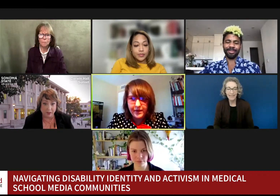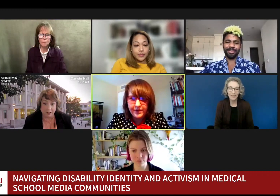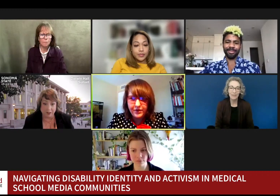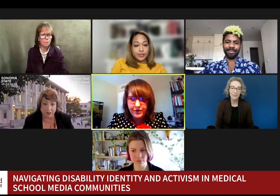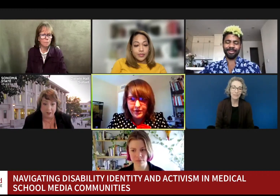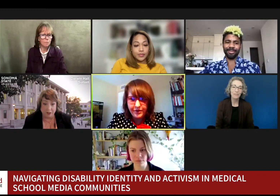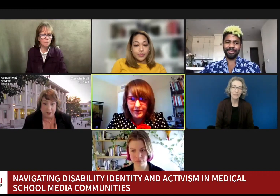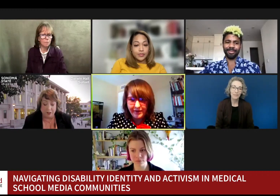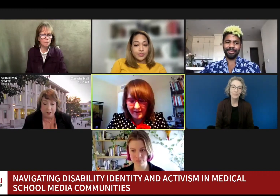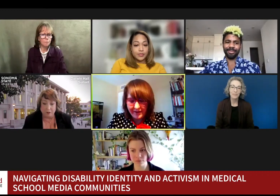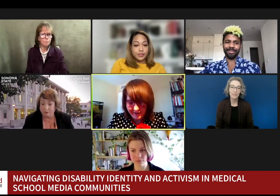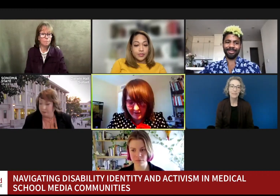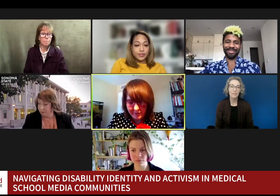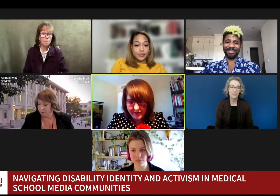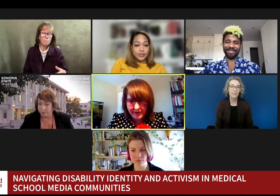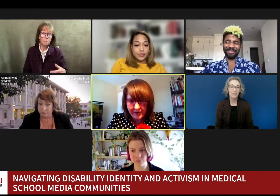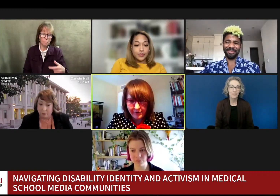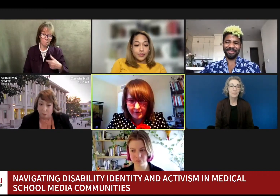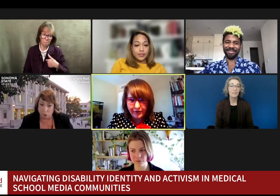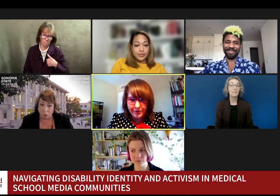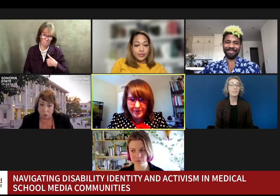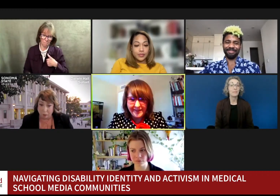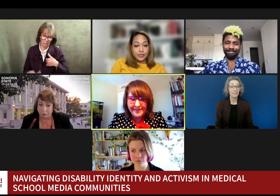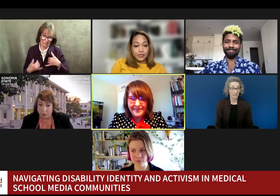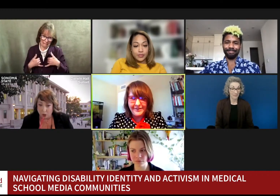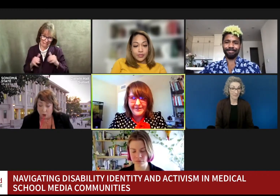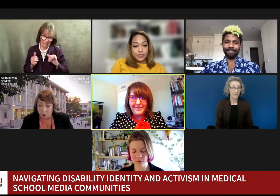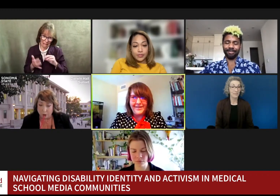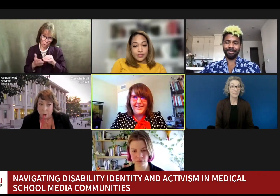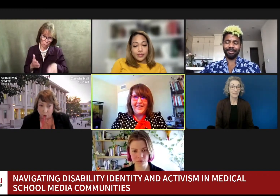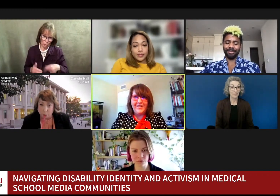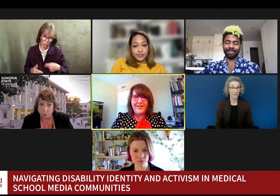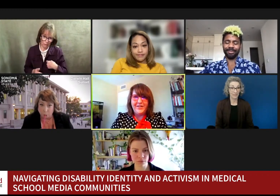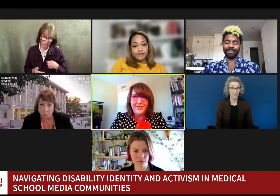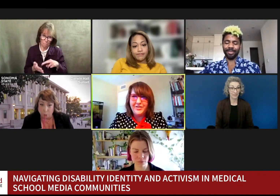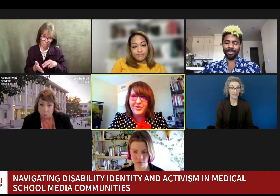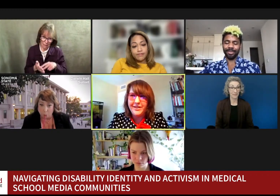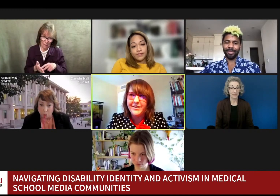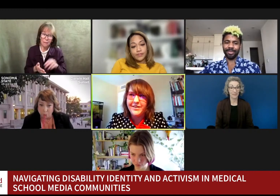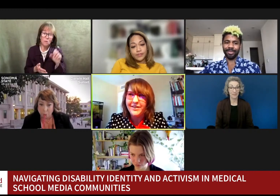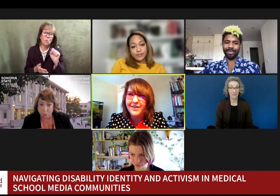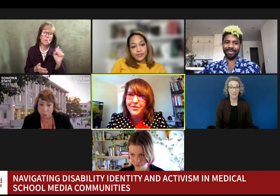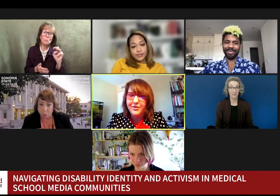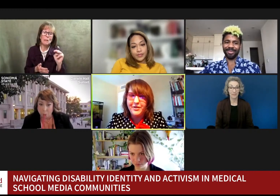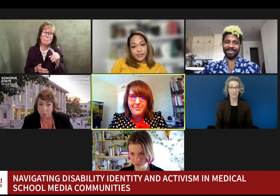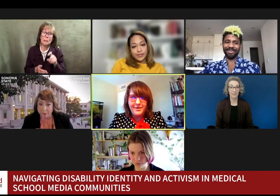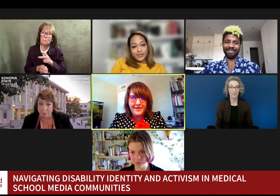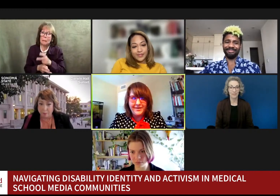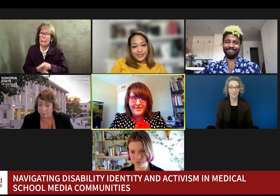As a student, I still have to be very careful on social media. So I watched Chase under his pseudo name when he was in residency and